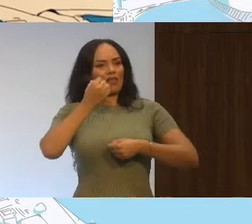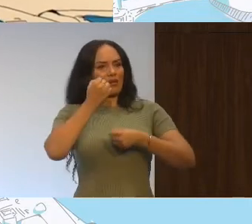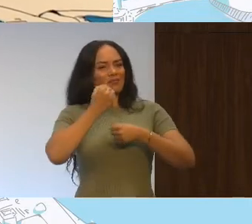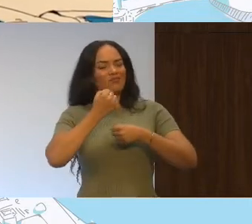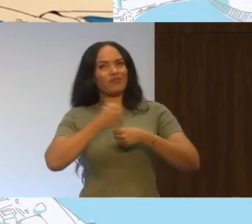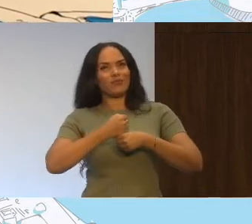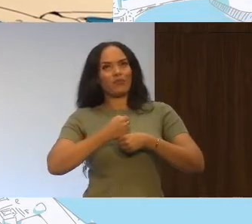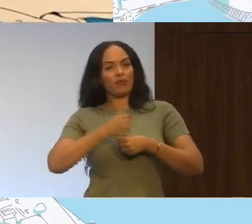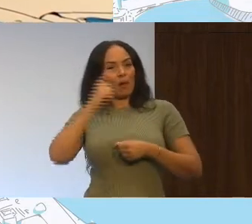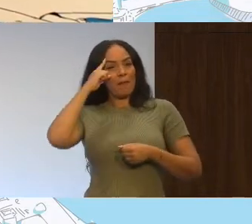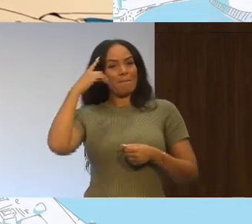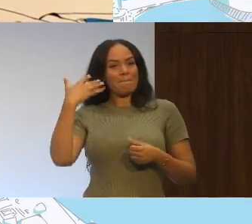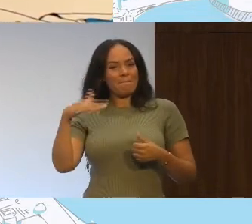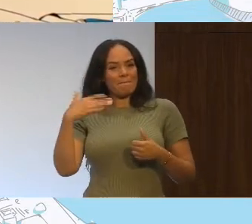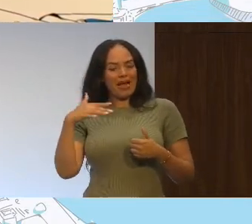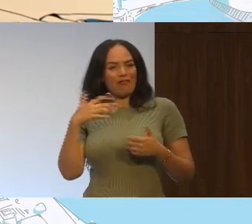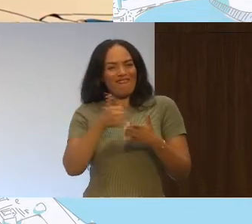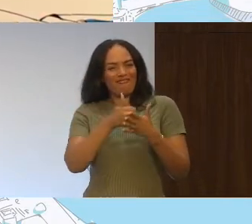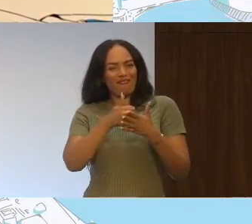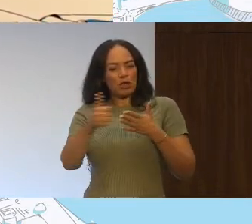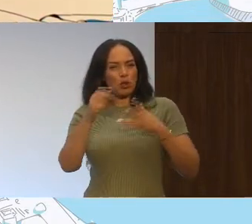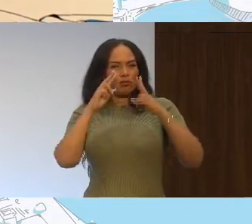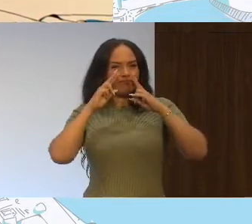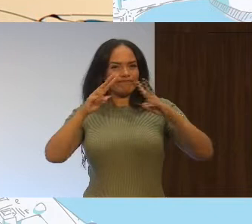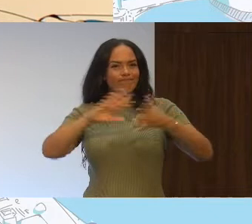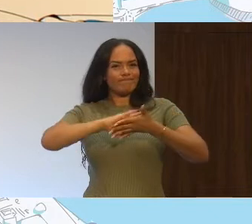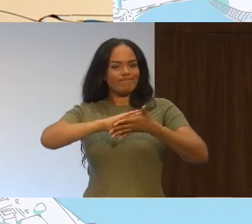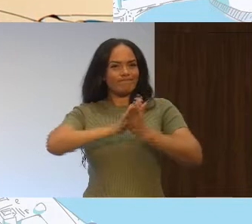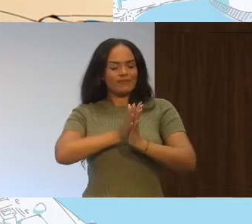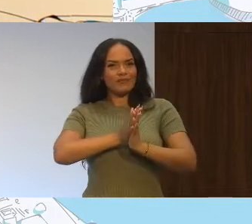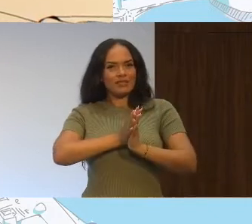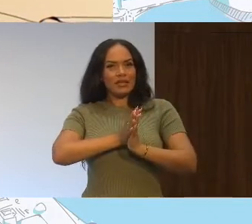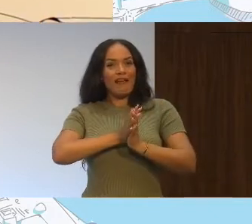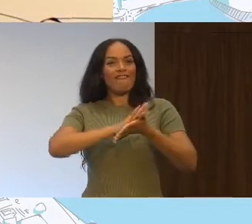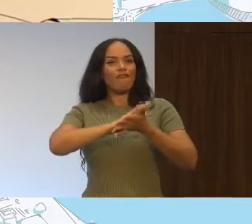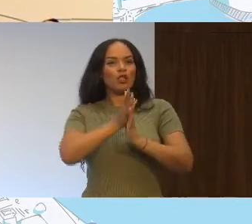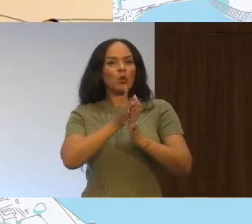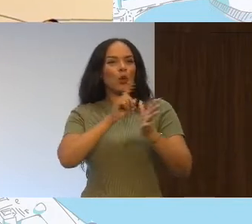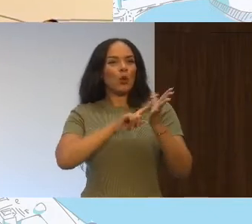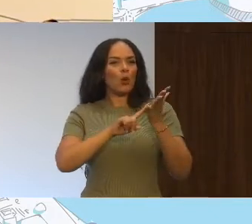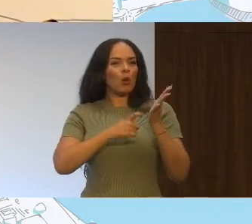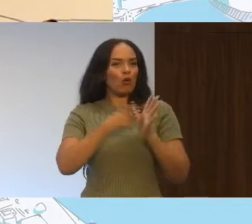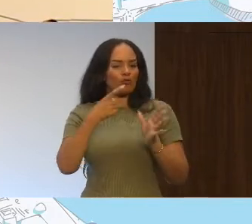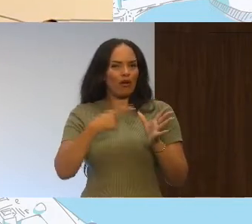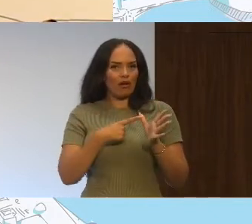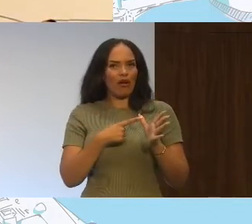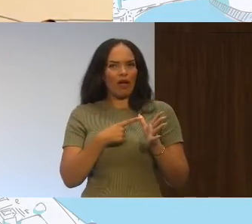and the typical visual disturbance that precedes migraine attacks is the visual aura. And that would typically last ten, 20 minutes.